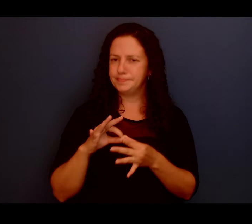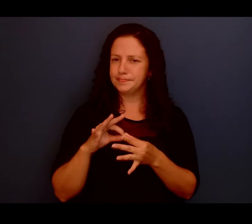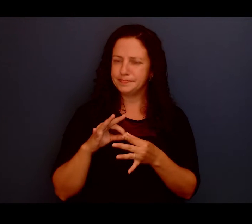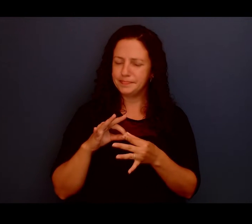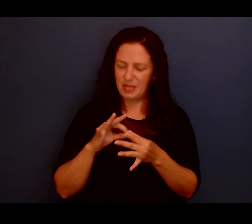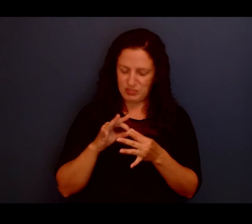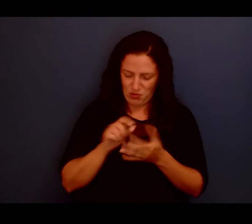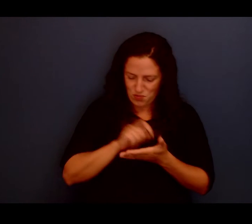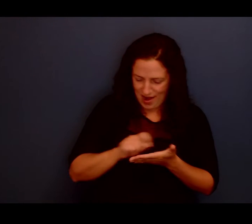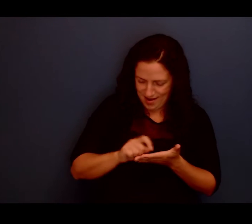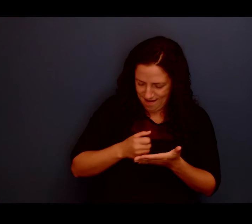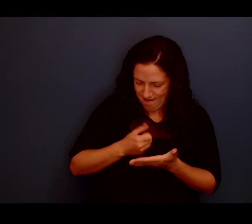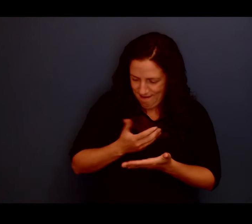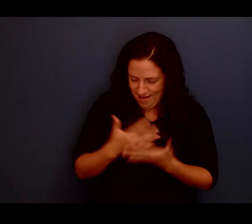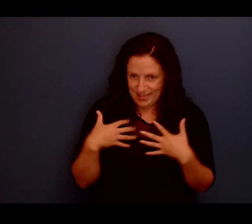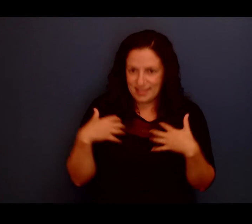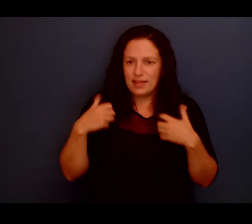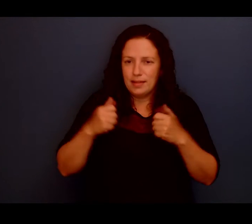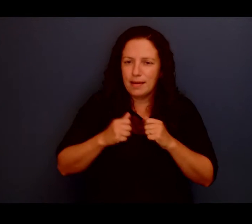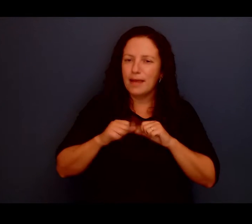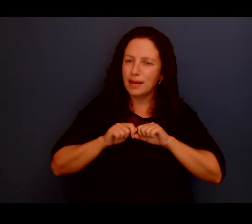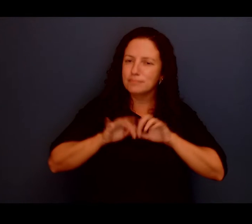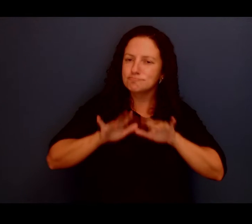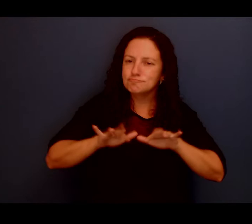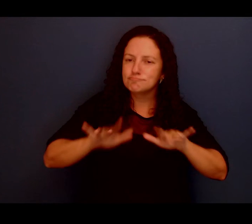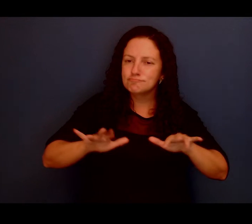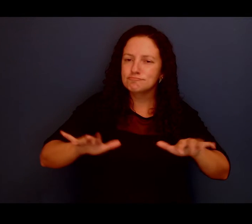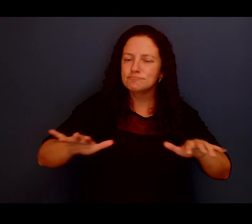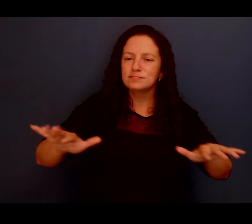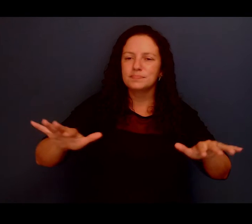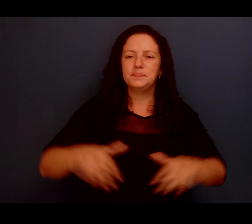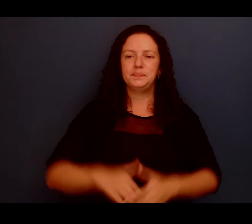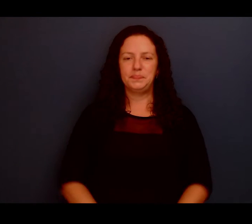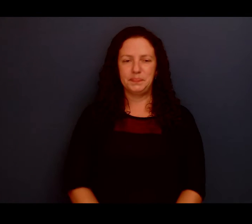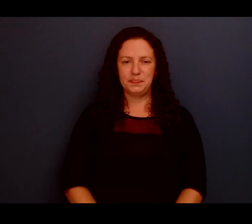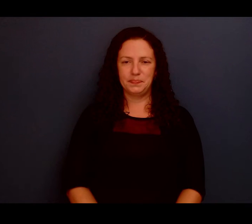through healing ourselves.